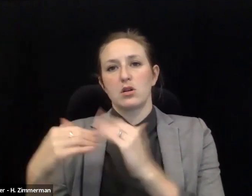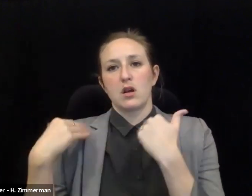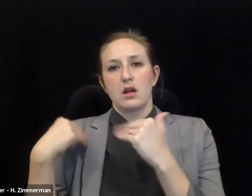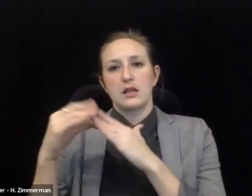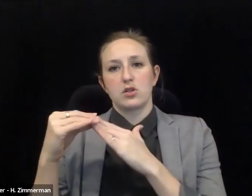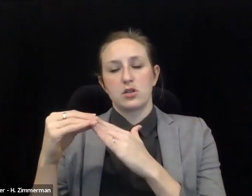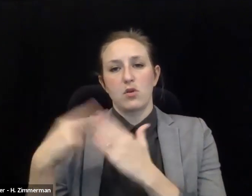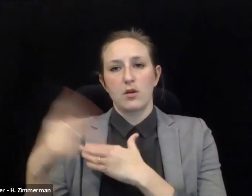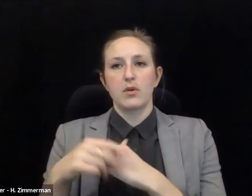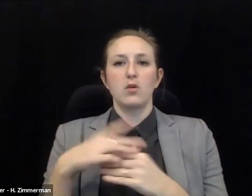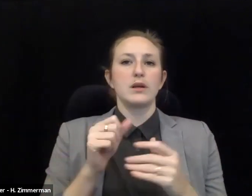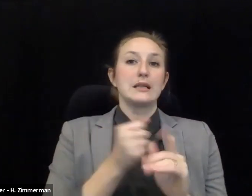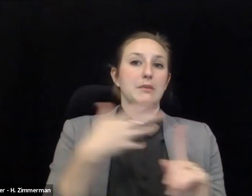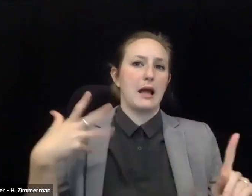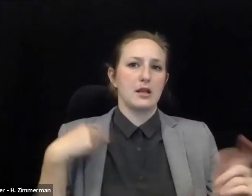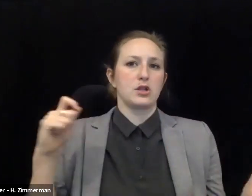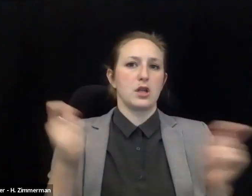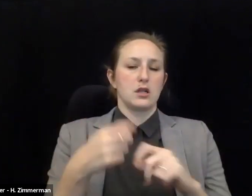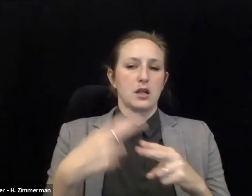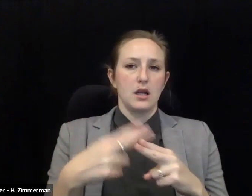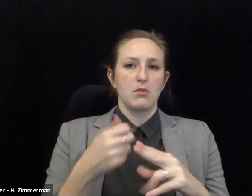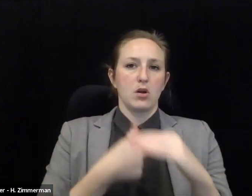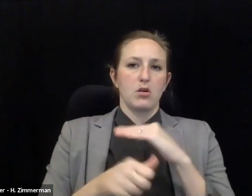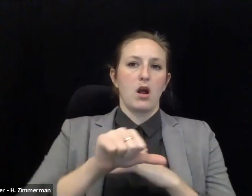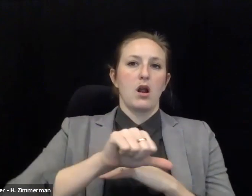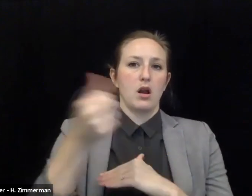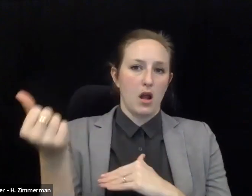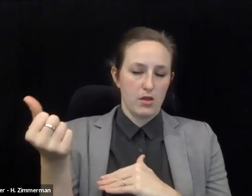in 2019 under another Stevens initiative grant